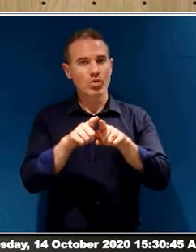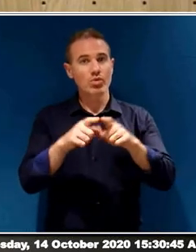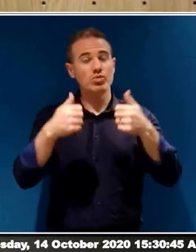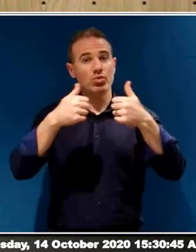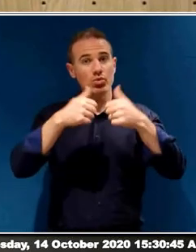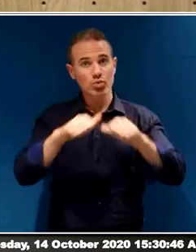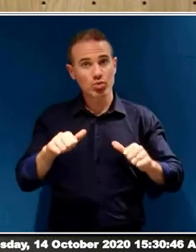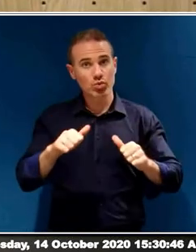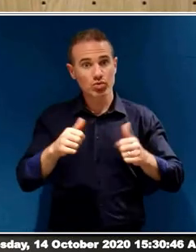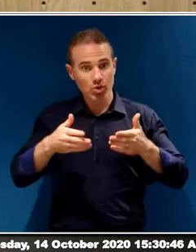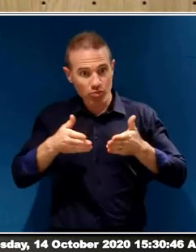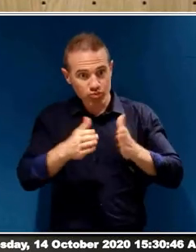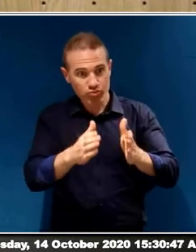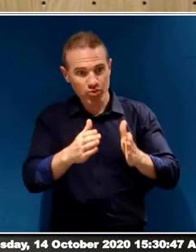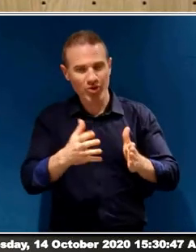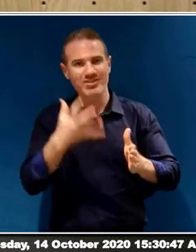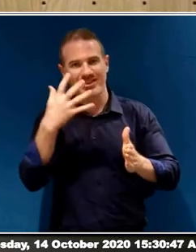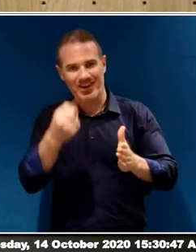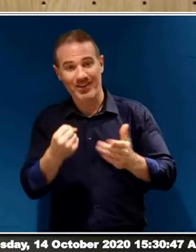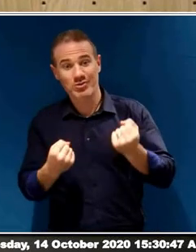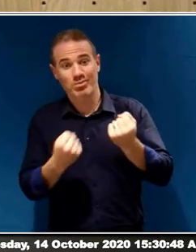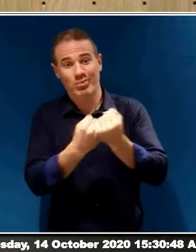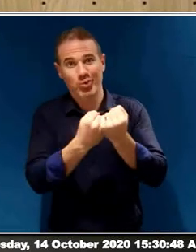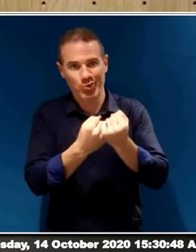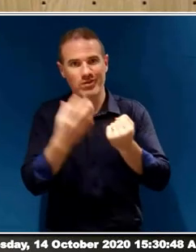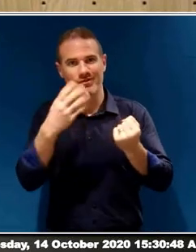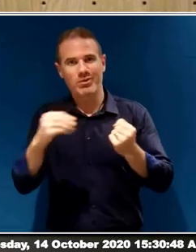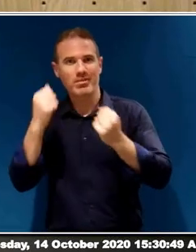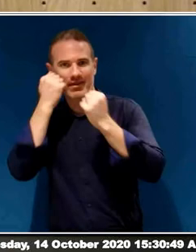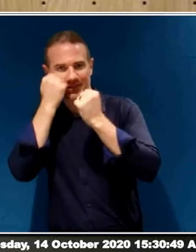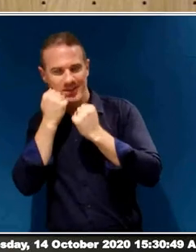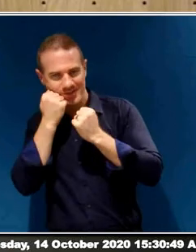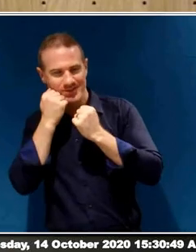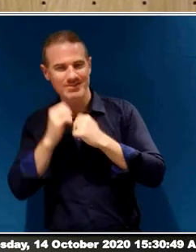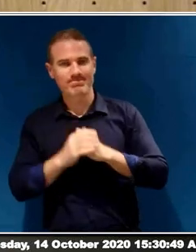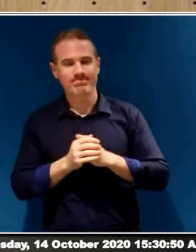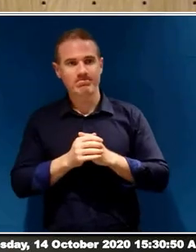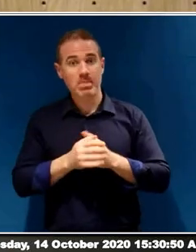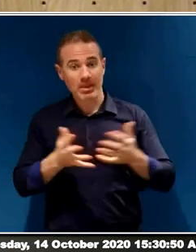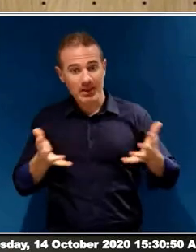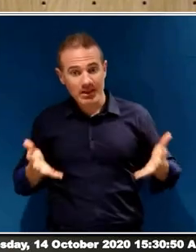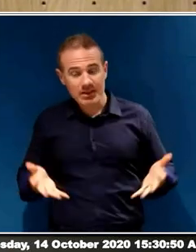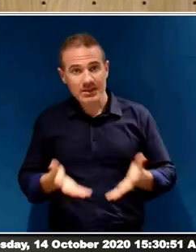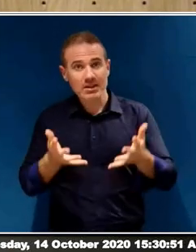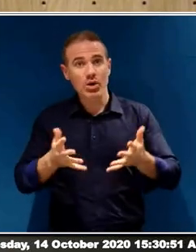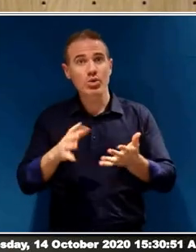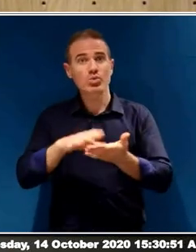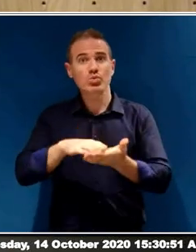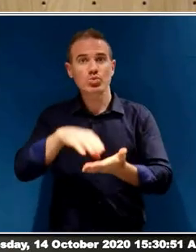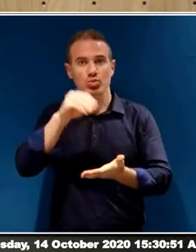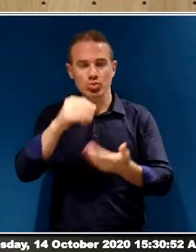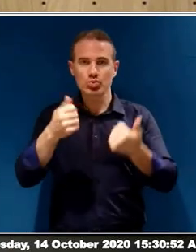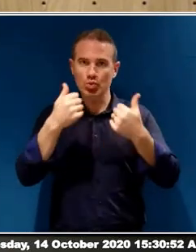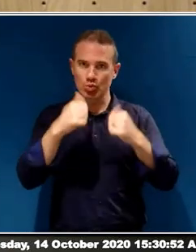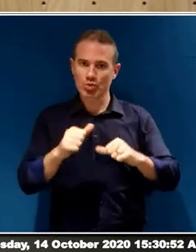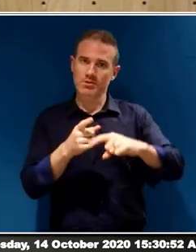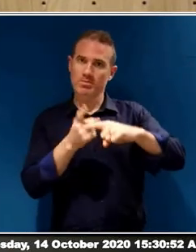They will be encouraging students to use pro-social skills, so behaviours that build social relationships.